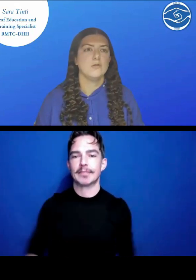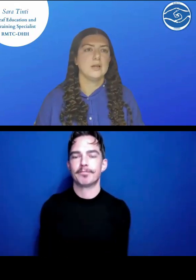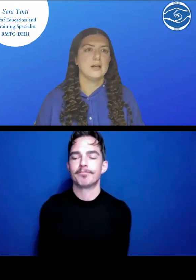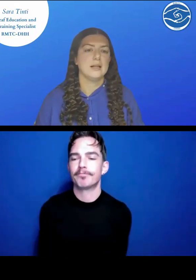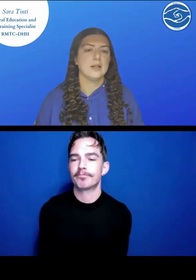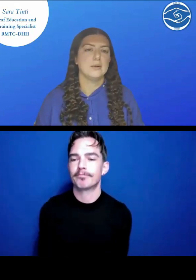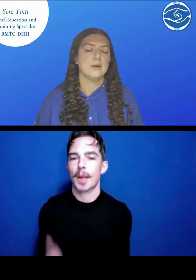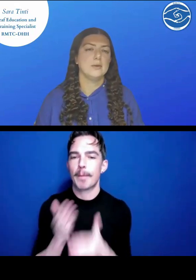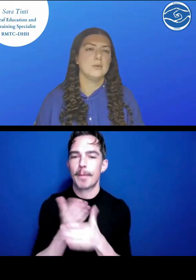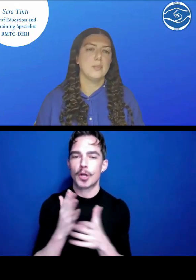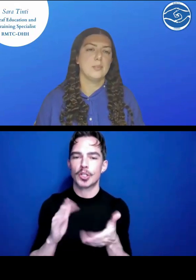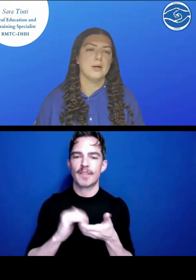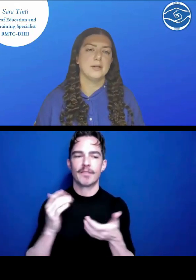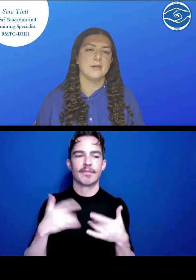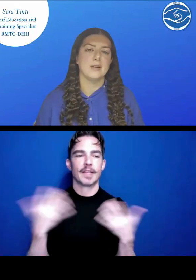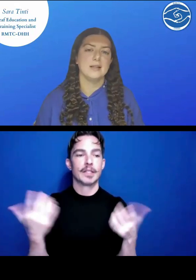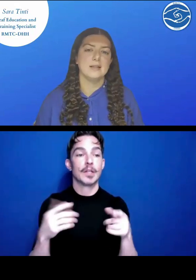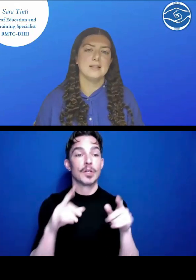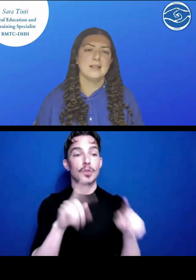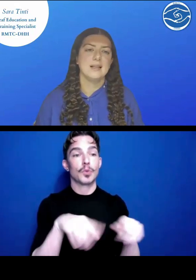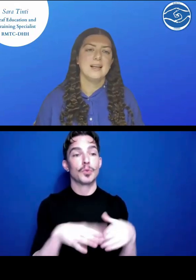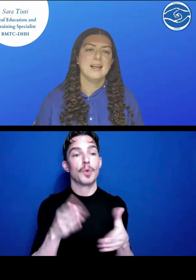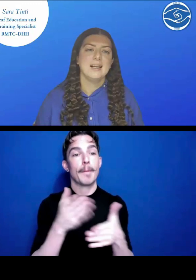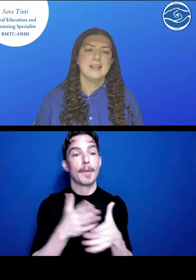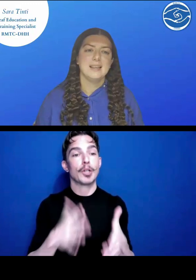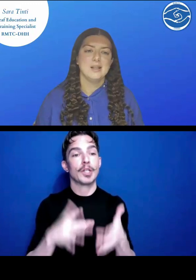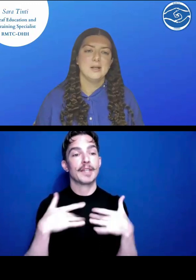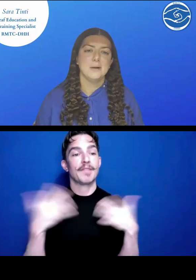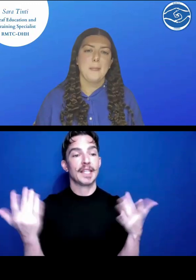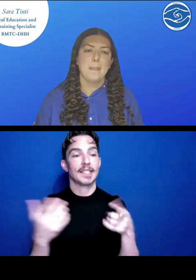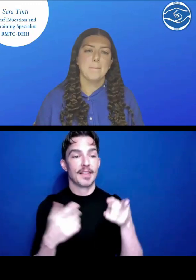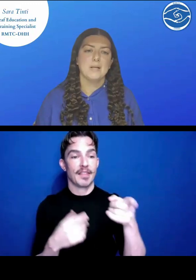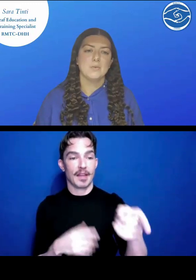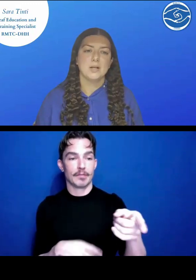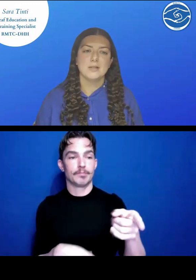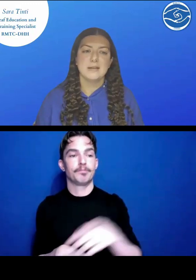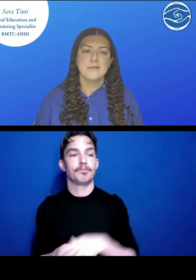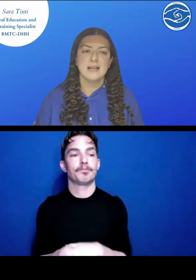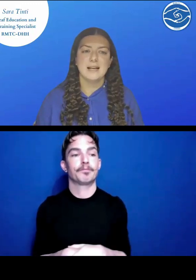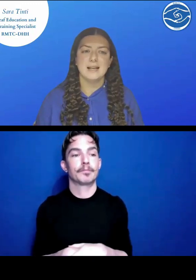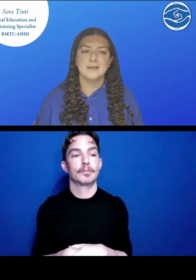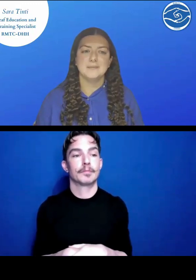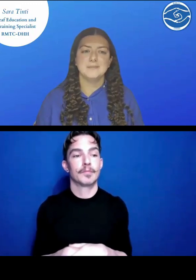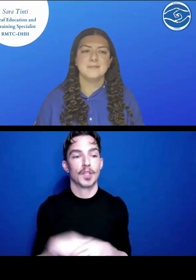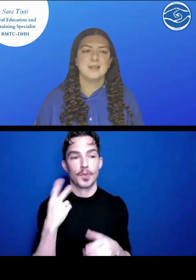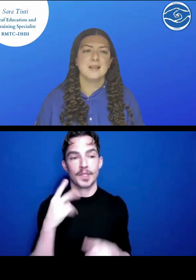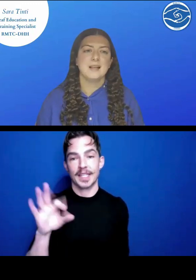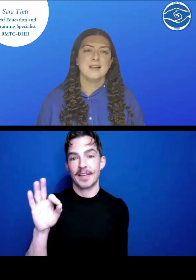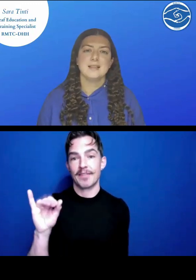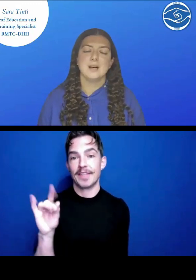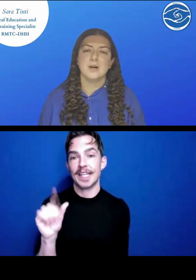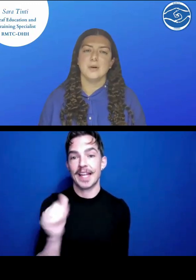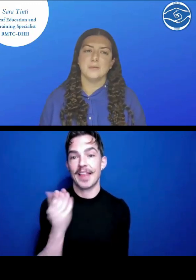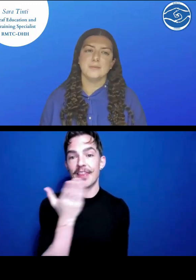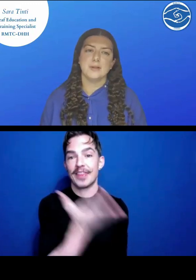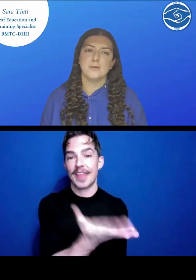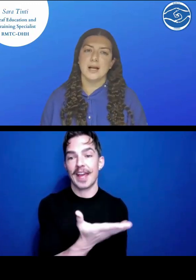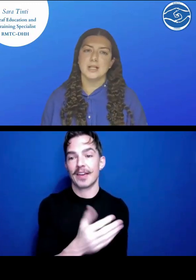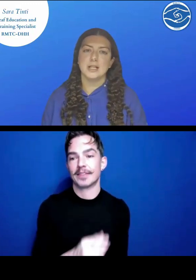So, if we click through to our partner event, here is where you'll see FEDHH. So, the Florida